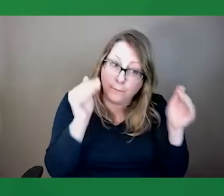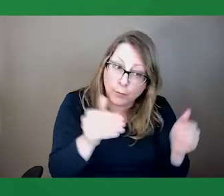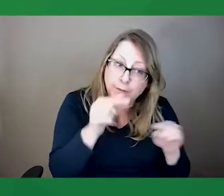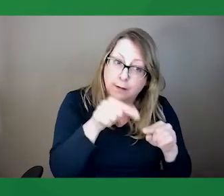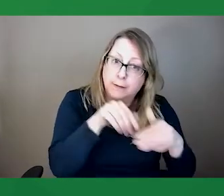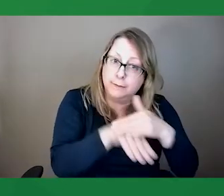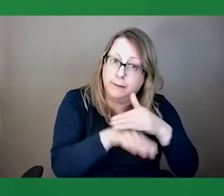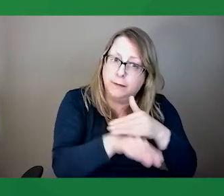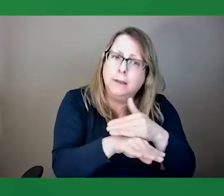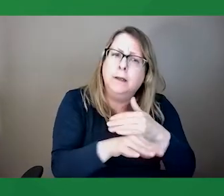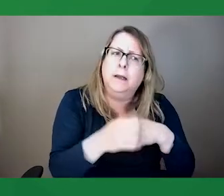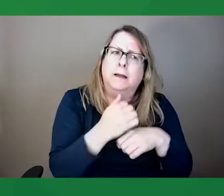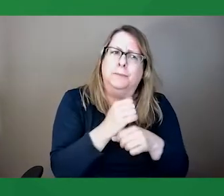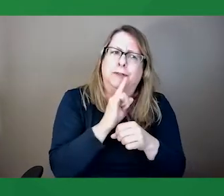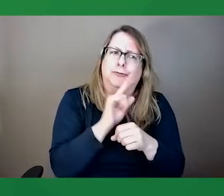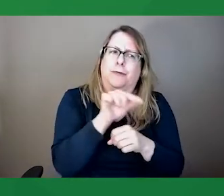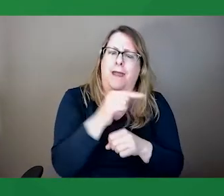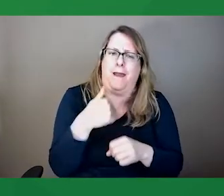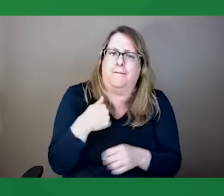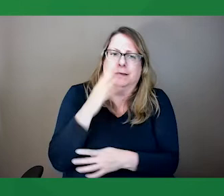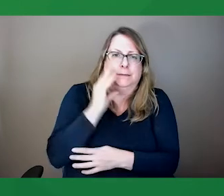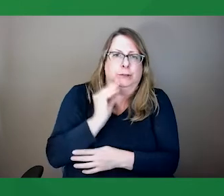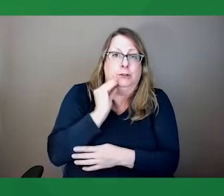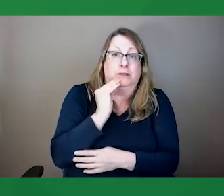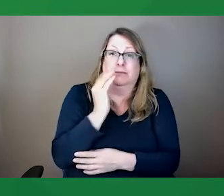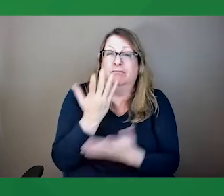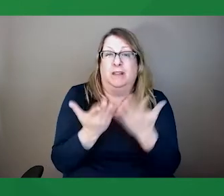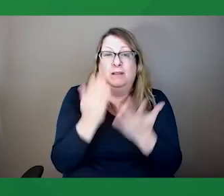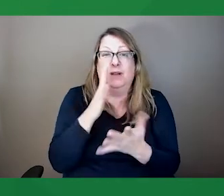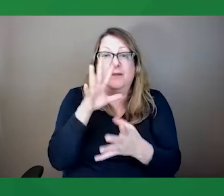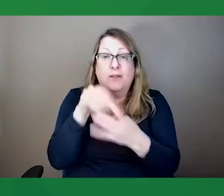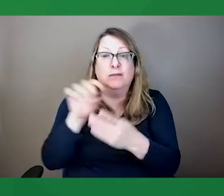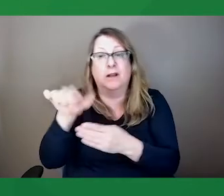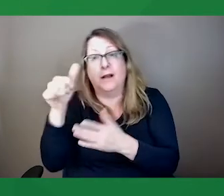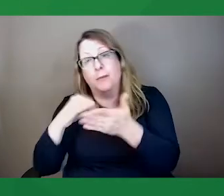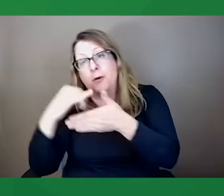if they have experience working in other projects, that's going to be a good sign.